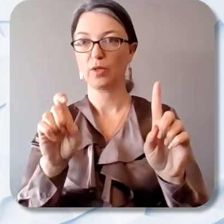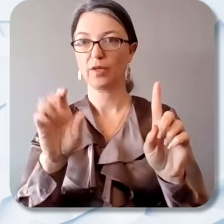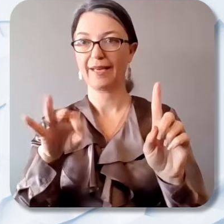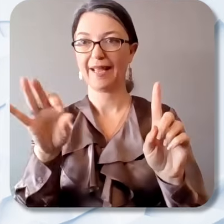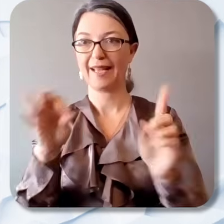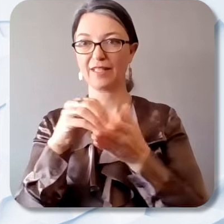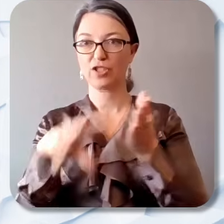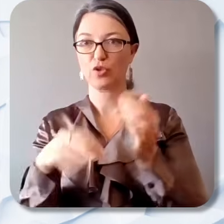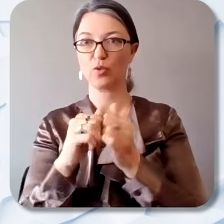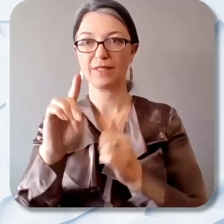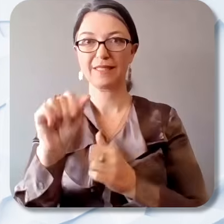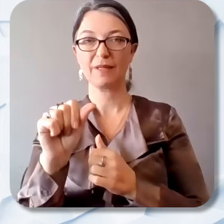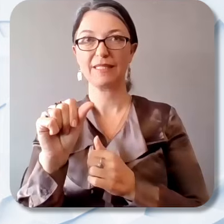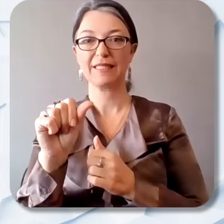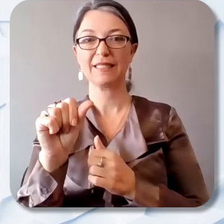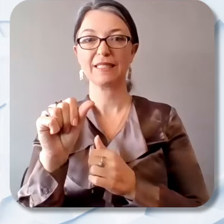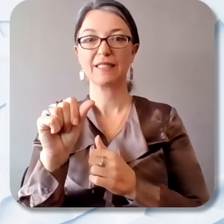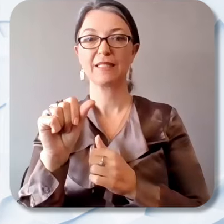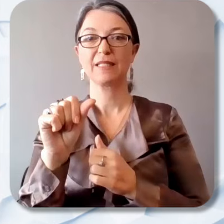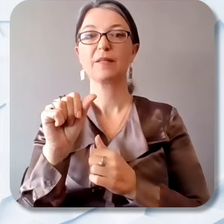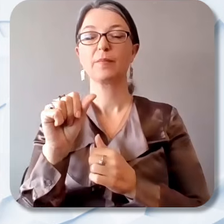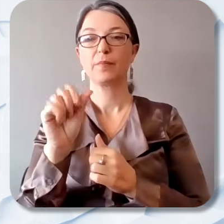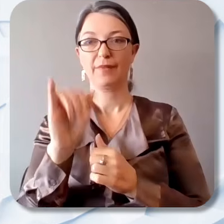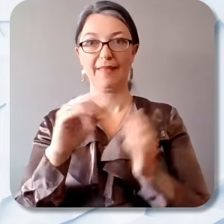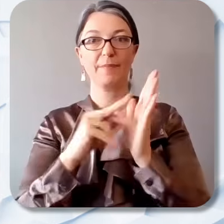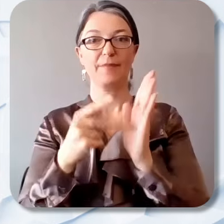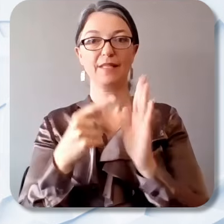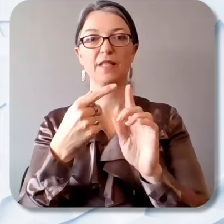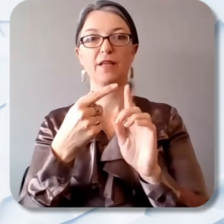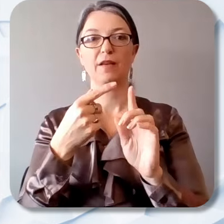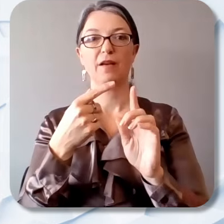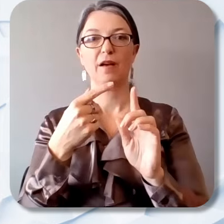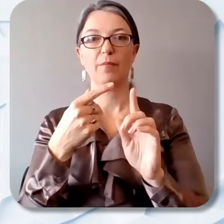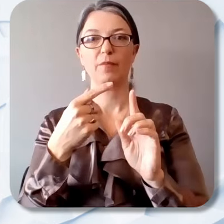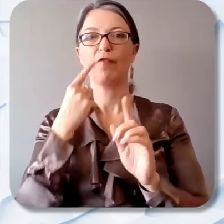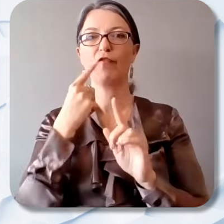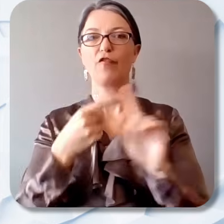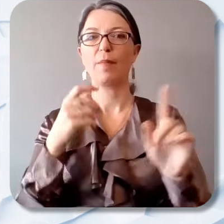students with disabilities, and this is the number of students you have, as of Census Date.